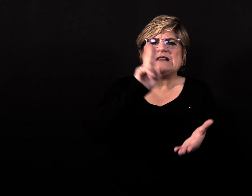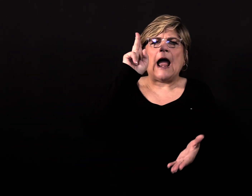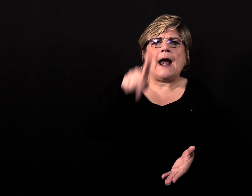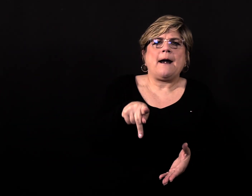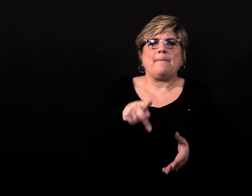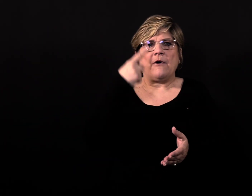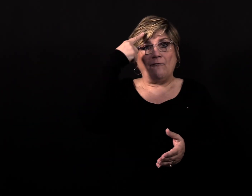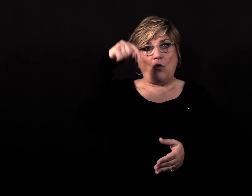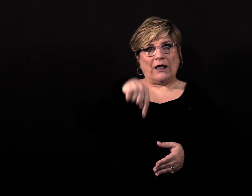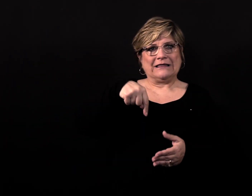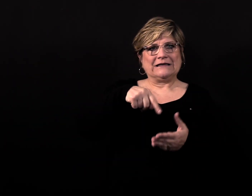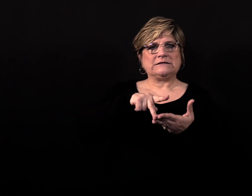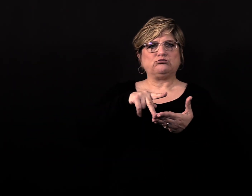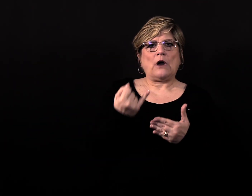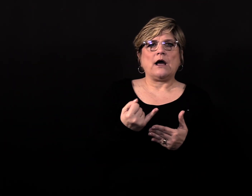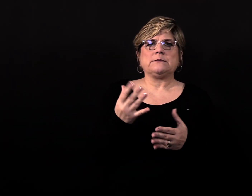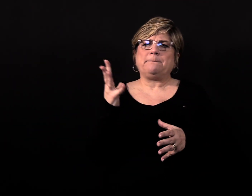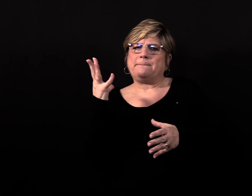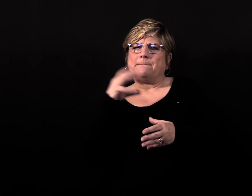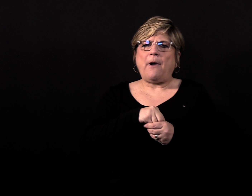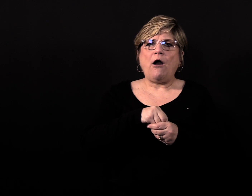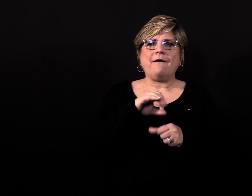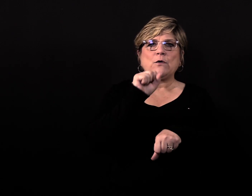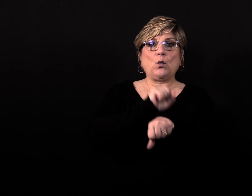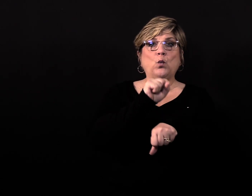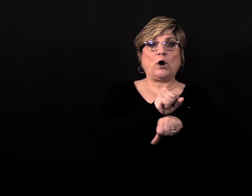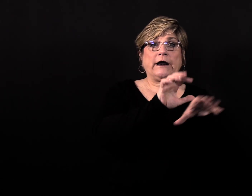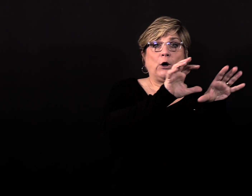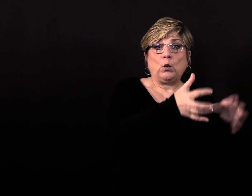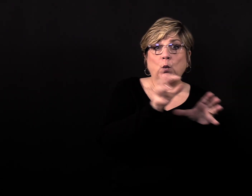you to sign up for this project to be a part of the